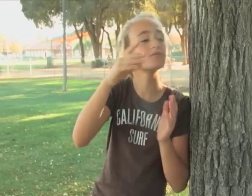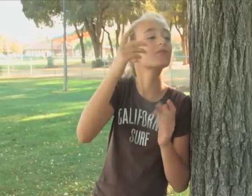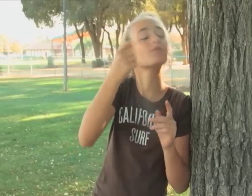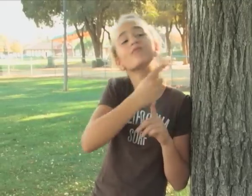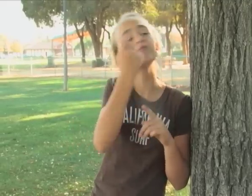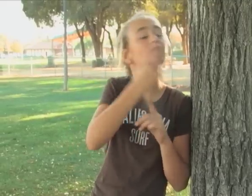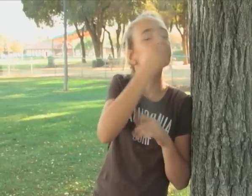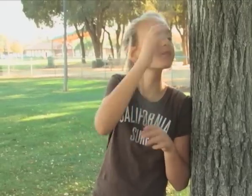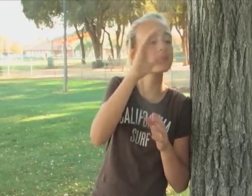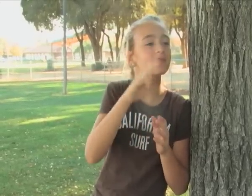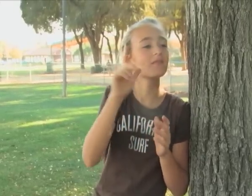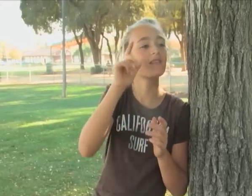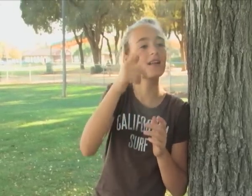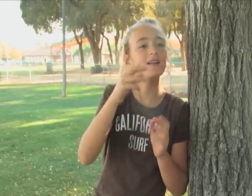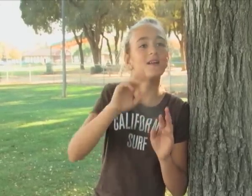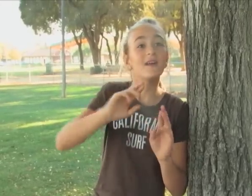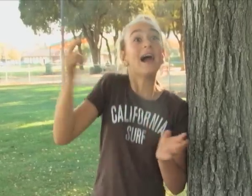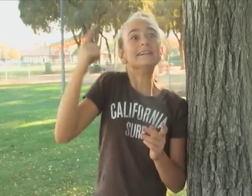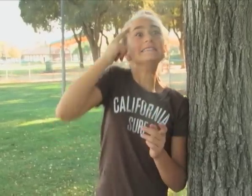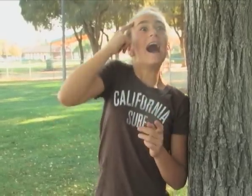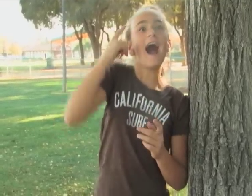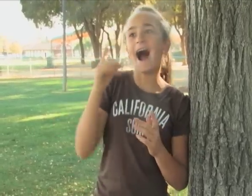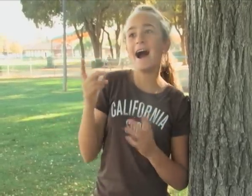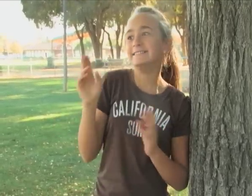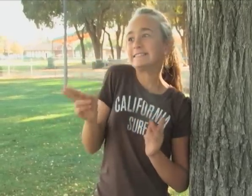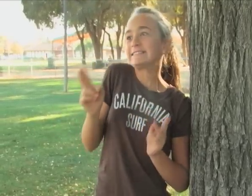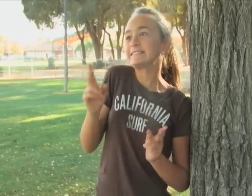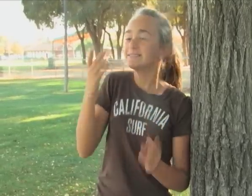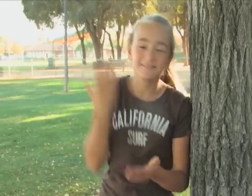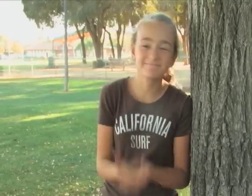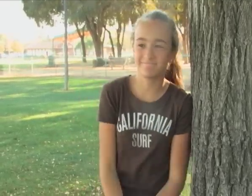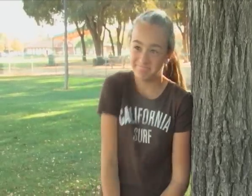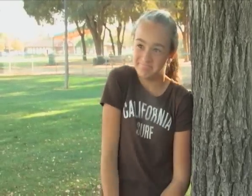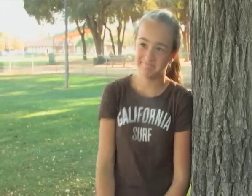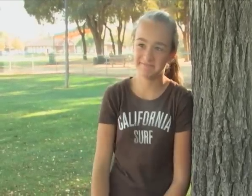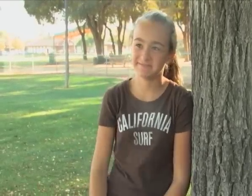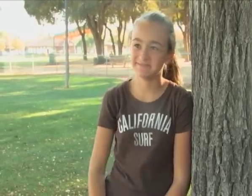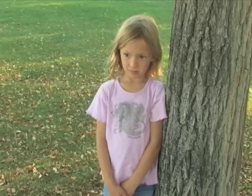TO GET EXCITED AGAIN BECAUSE IT'S ALMOST TIME.